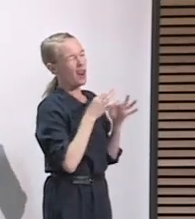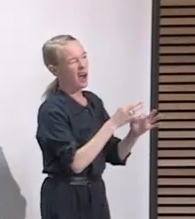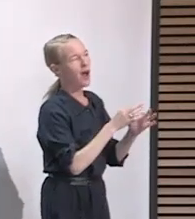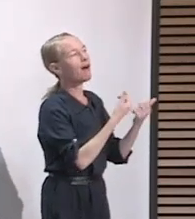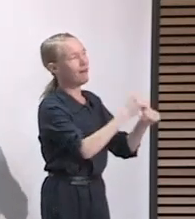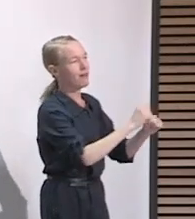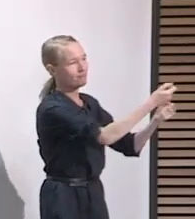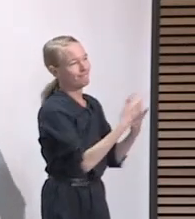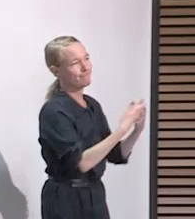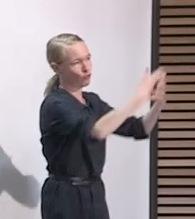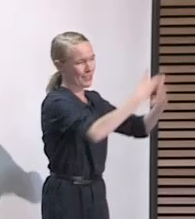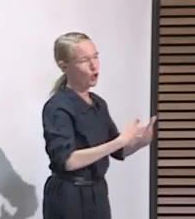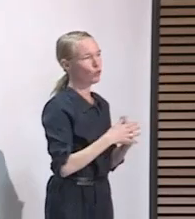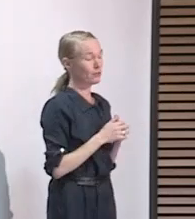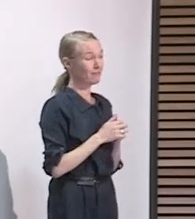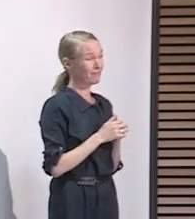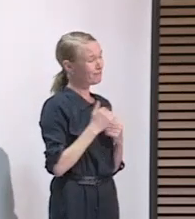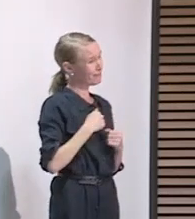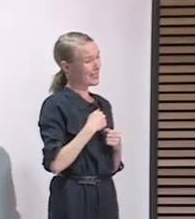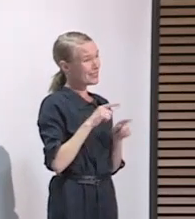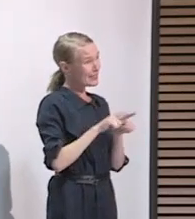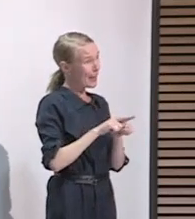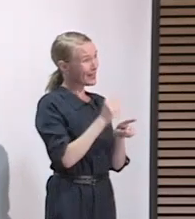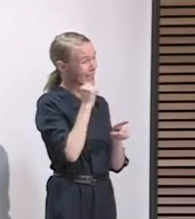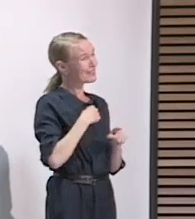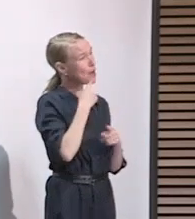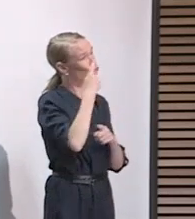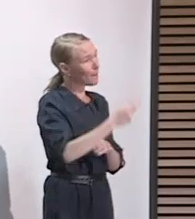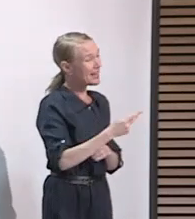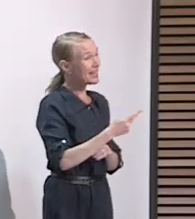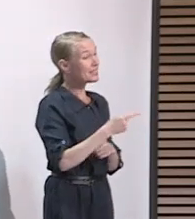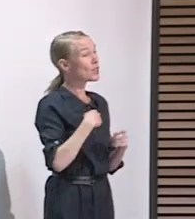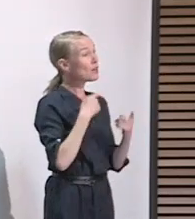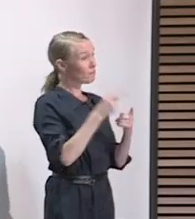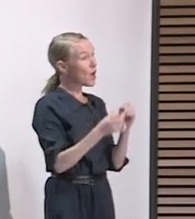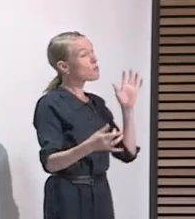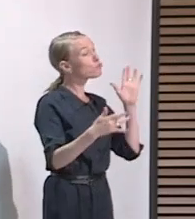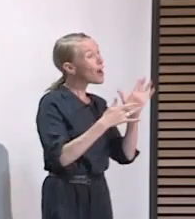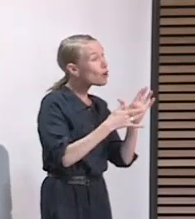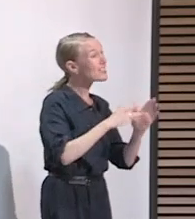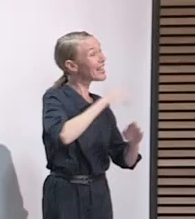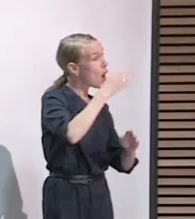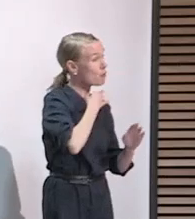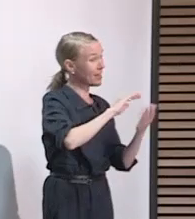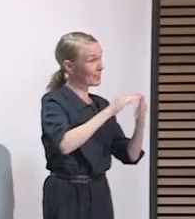await their test results. As I stressed yesterday, it's important that only people who